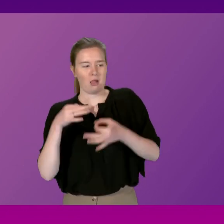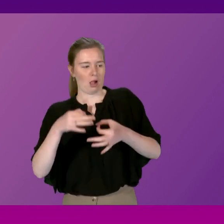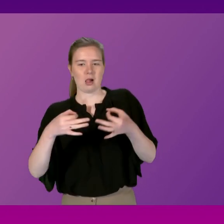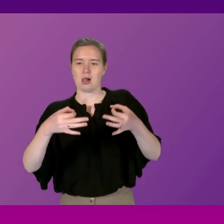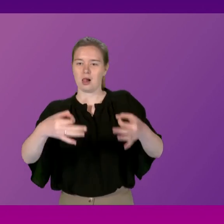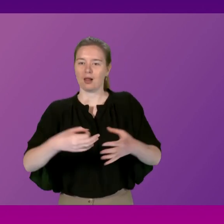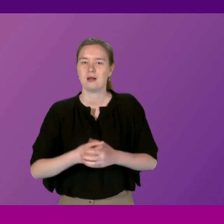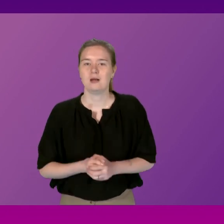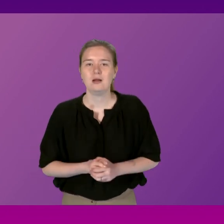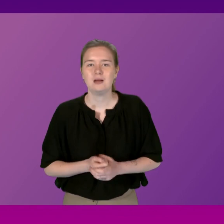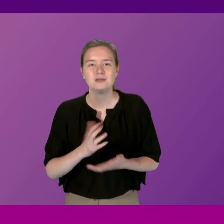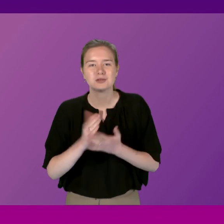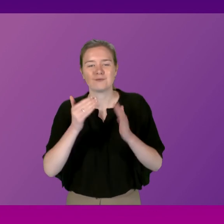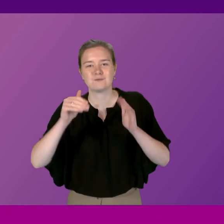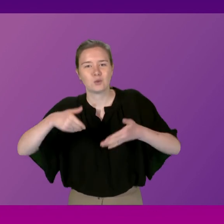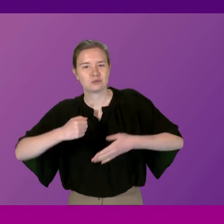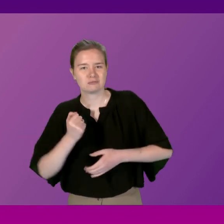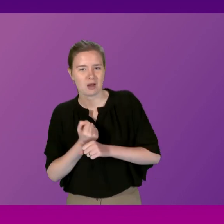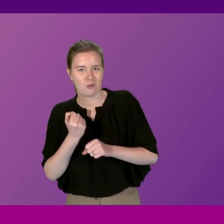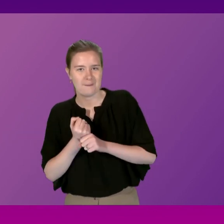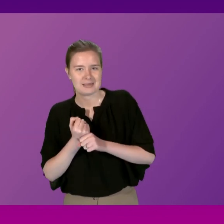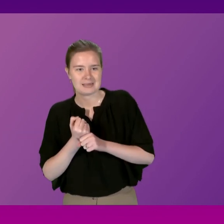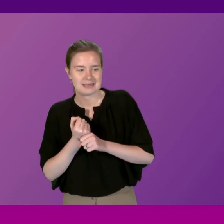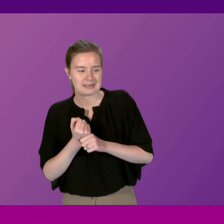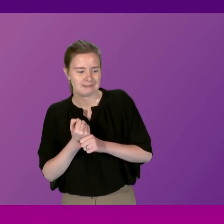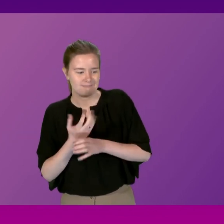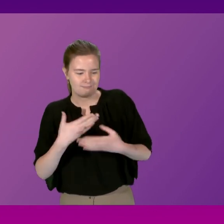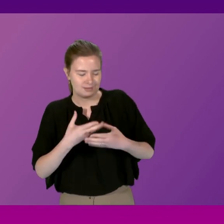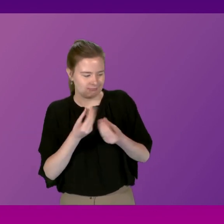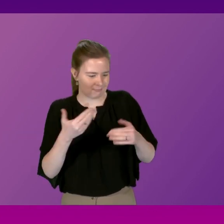It does not focus on the Government’s lack of action to tackle homelessness for disabled people.